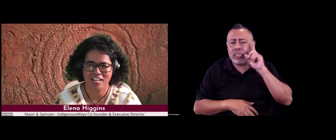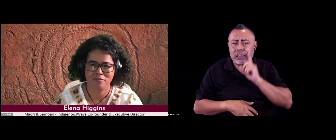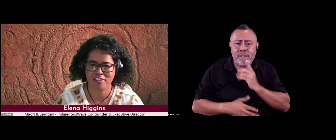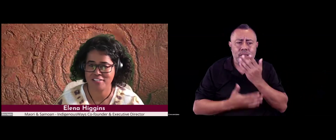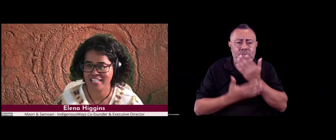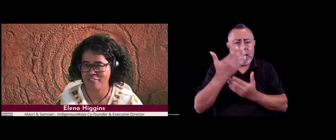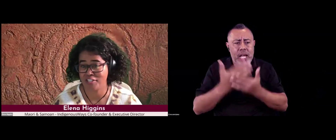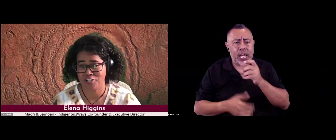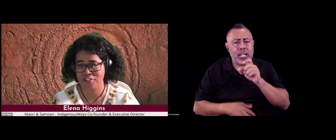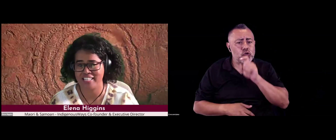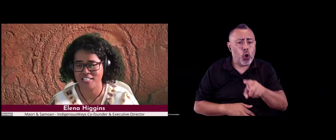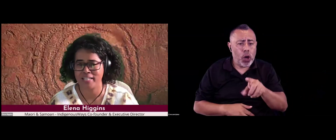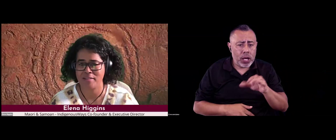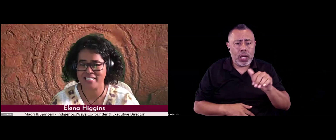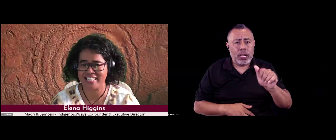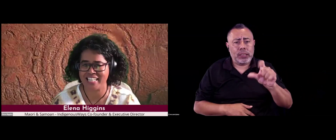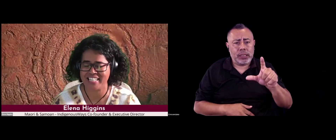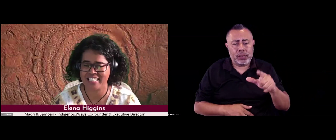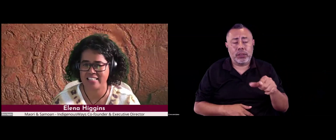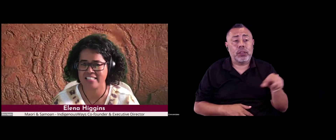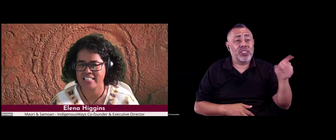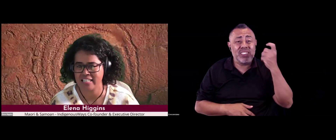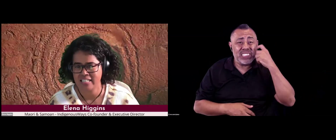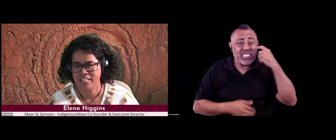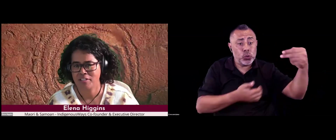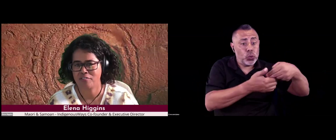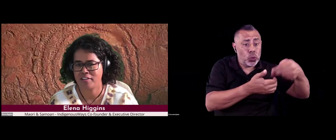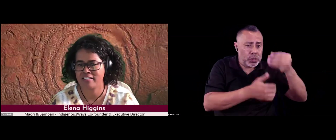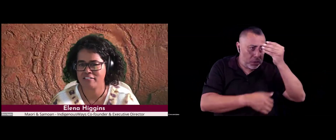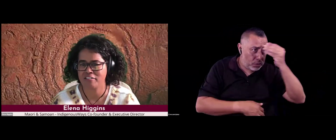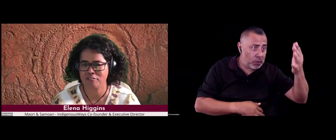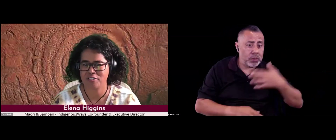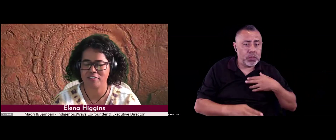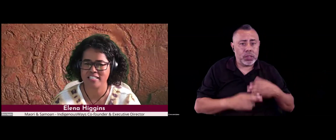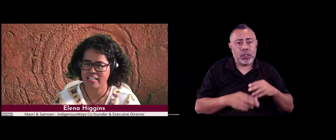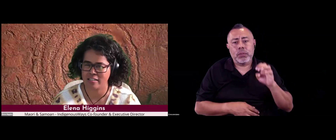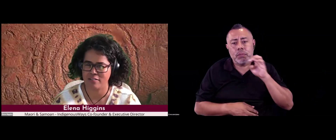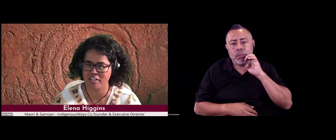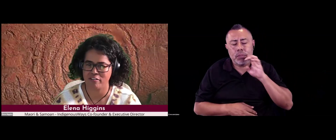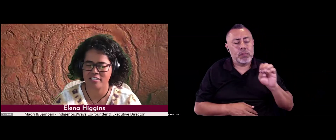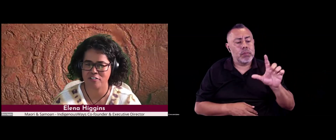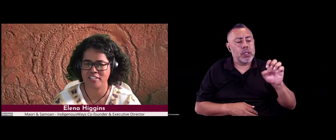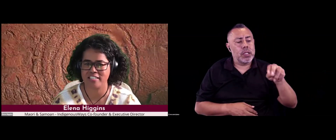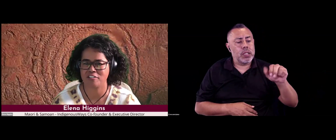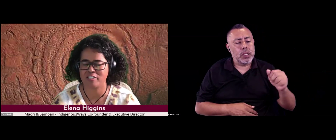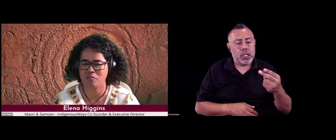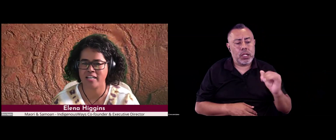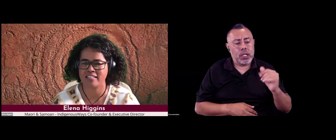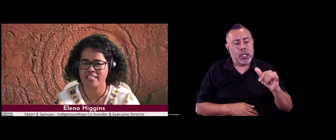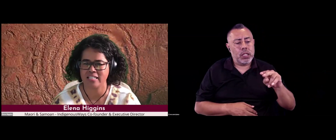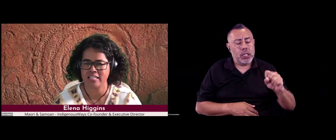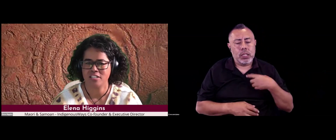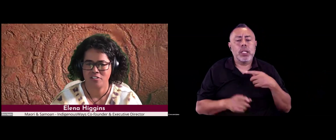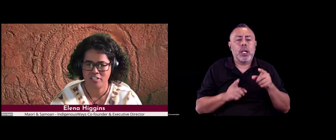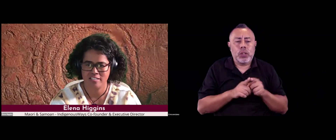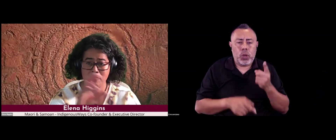For those that have just joined us my name is Elena Higgins and the co-founder and also executive director of Indigenous Ways.